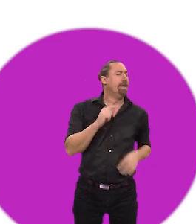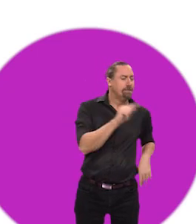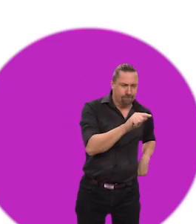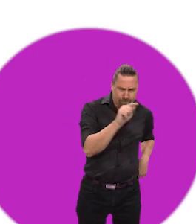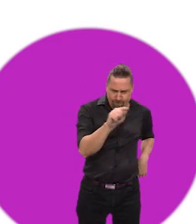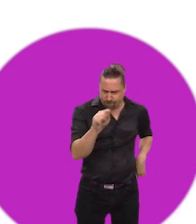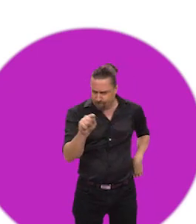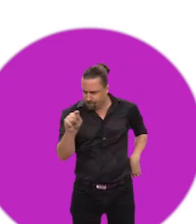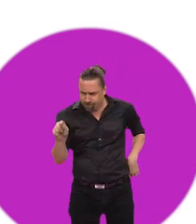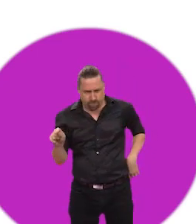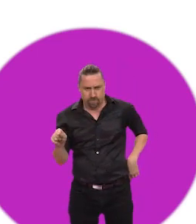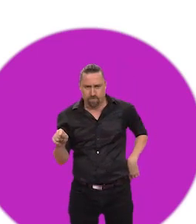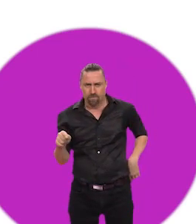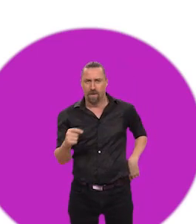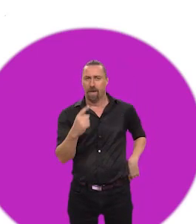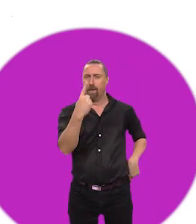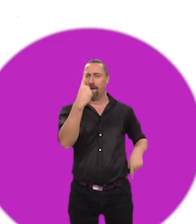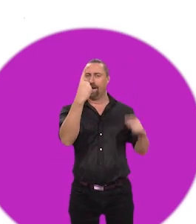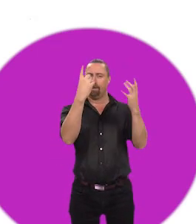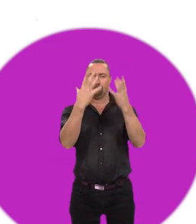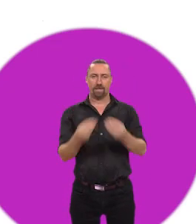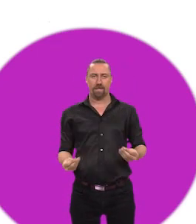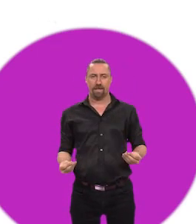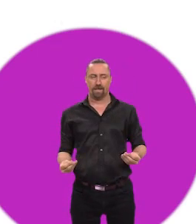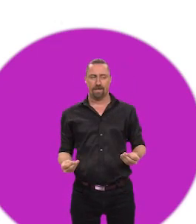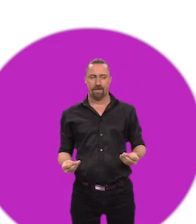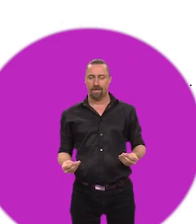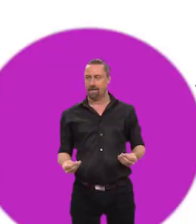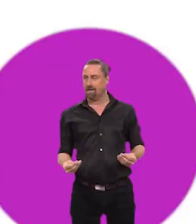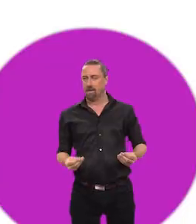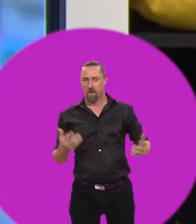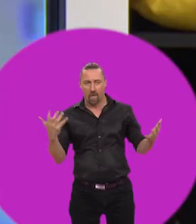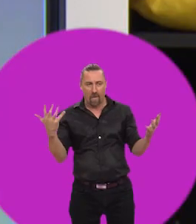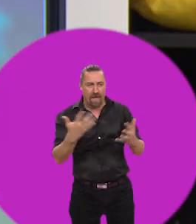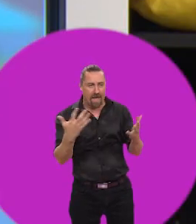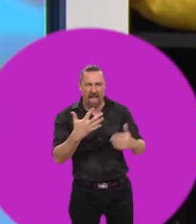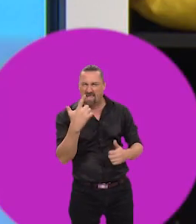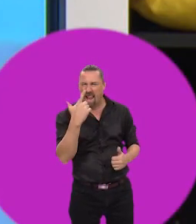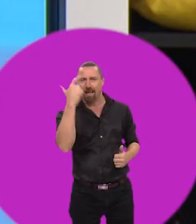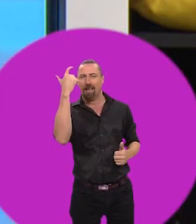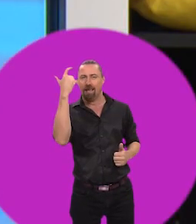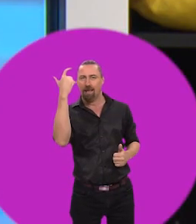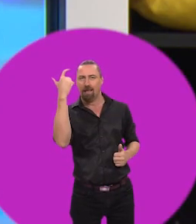"One was missing. "Where's Lucky?" Can you see Lucky?